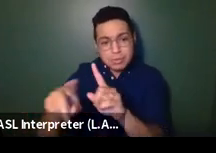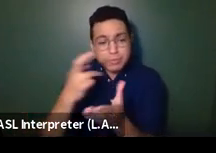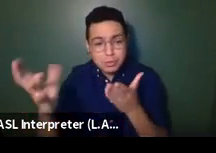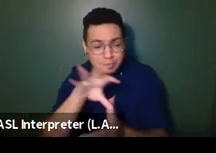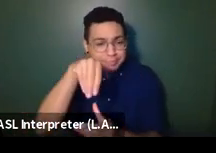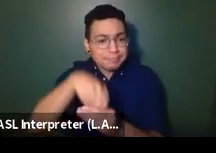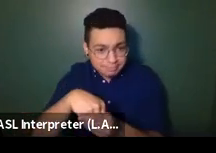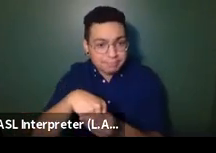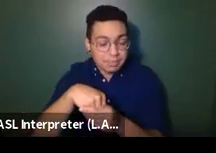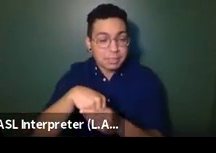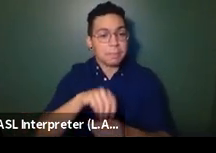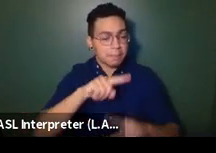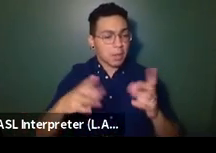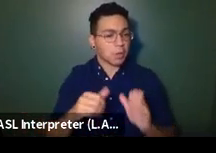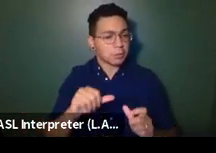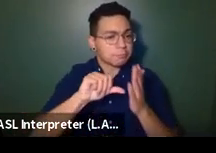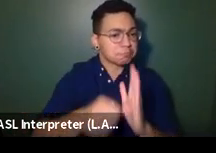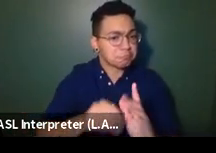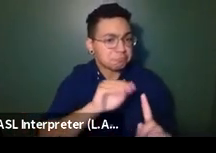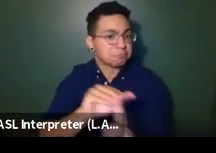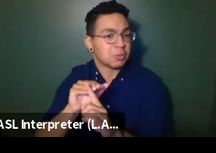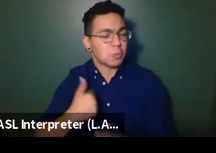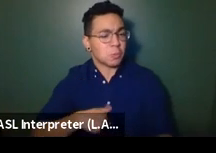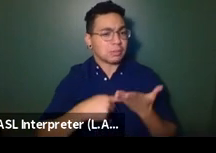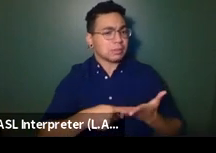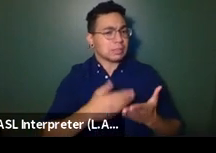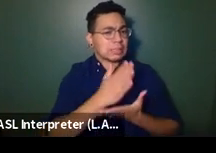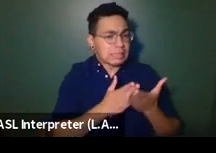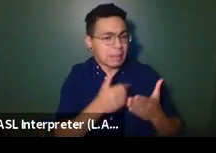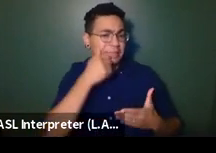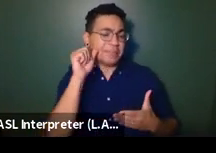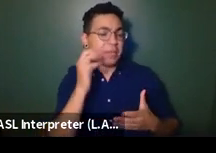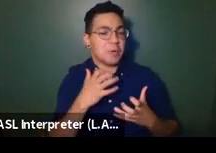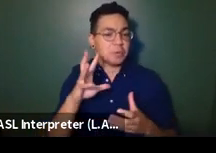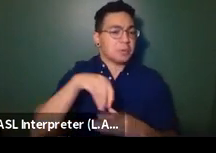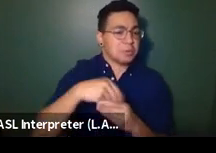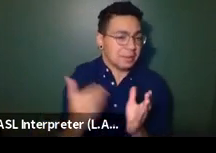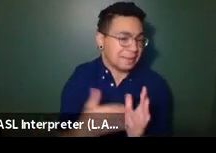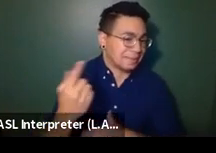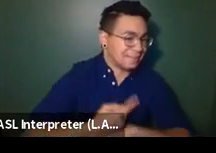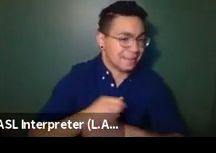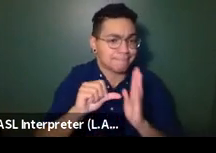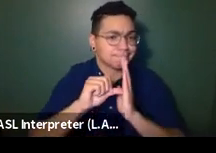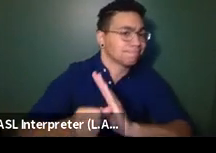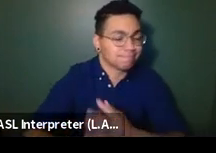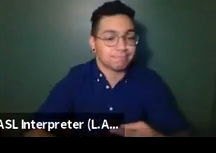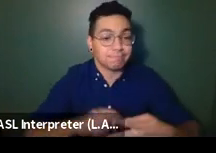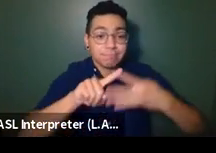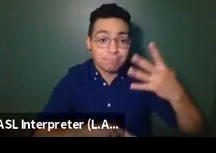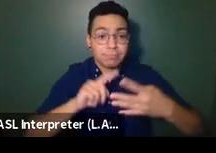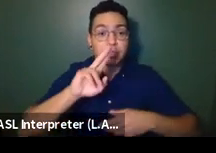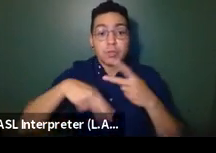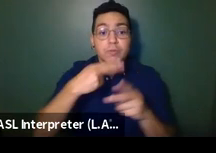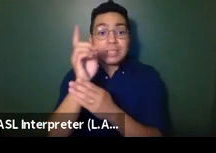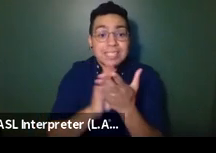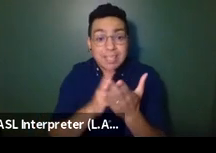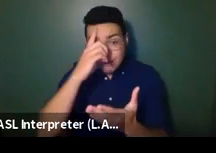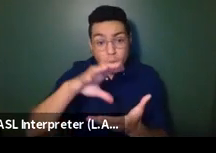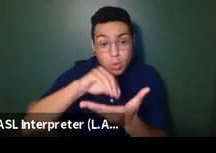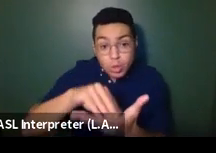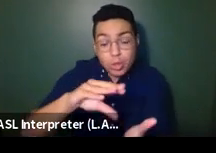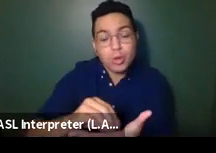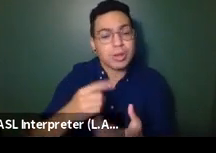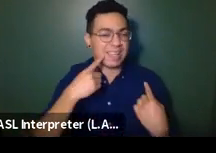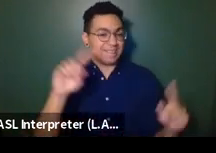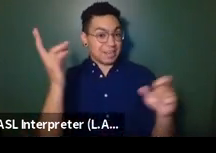ESD 189 - Amy Colburn: But just as a reminder, we talked about this a little bit yesterday, but just wanted to include this again today. So thinking about universal design for learning. So that kind of goes back to that effectively using your LM s